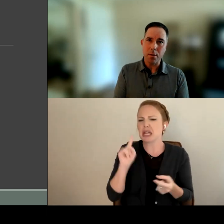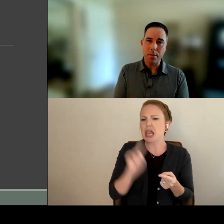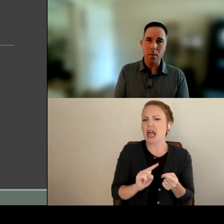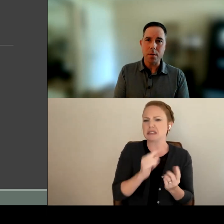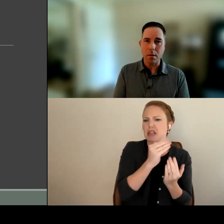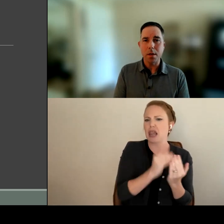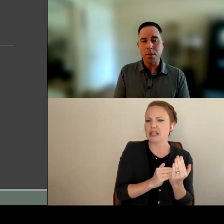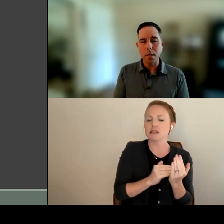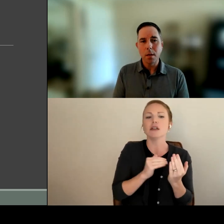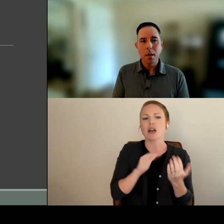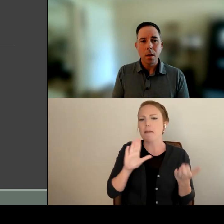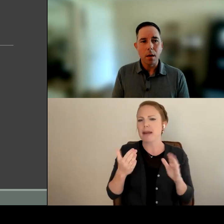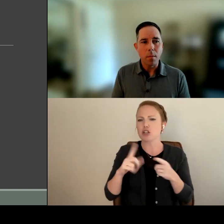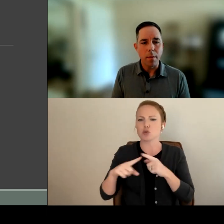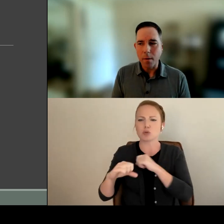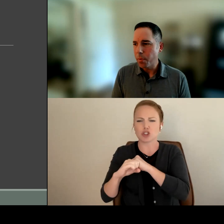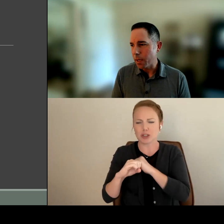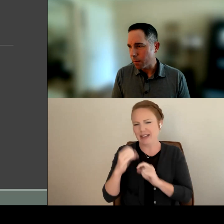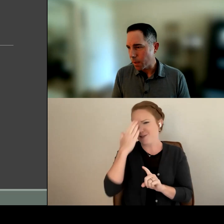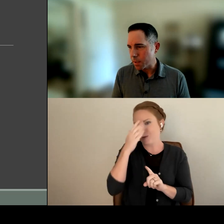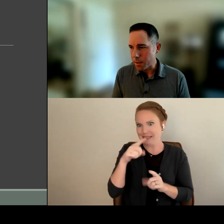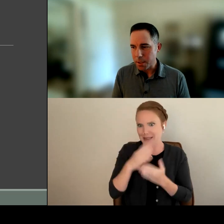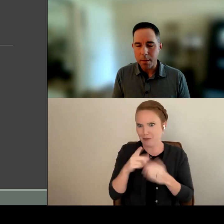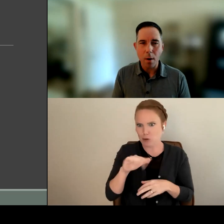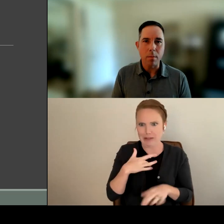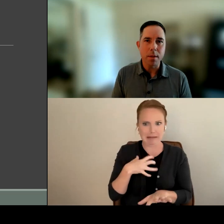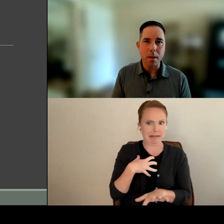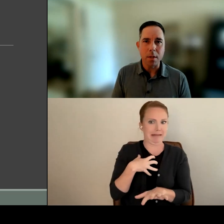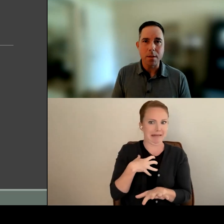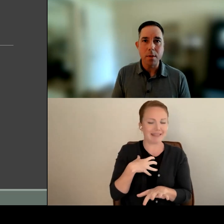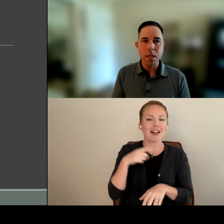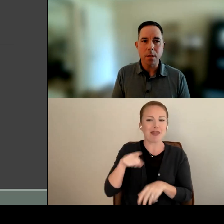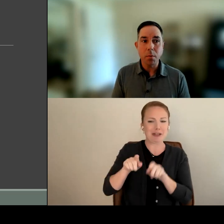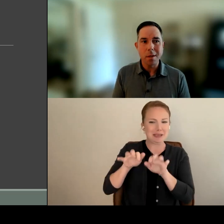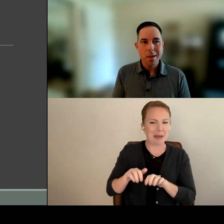Now information security folks are cringing and they're putting things in the chat probably telling me that's ridiculous.